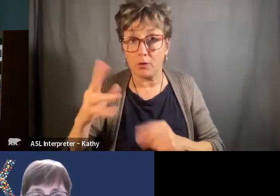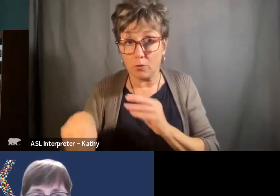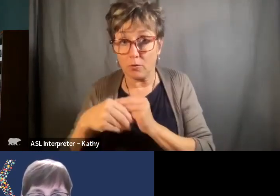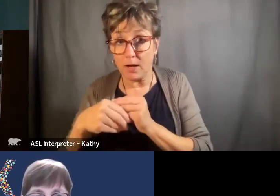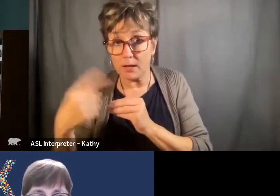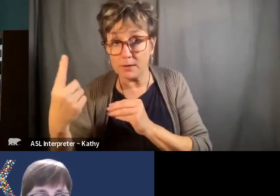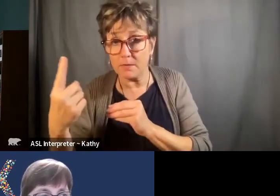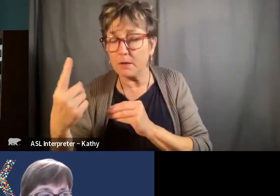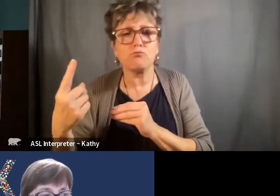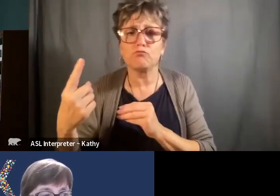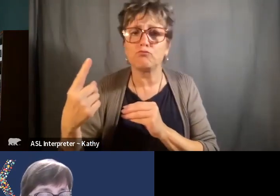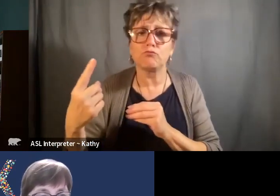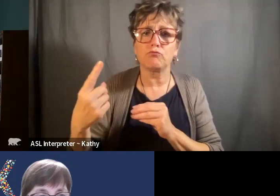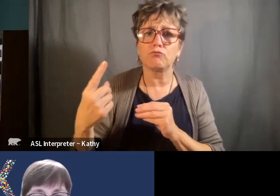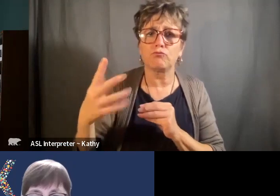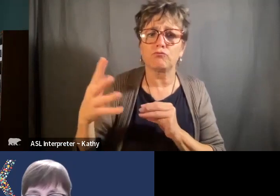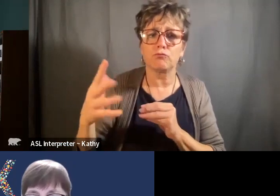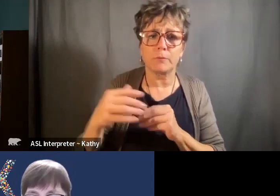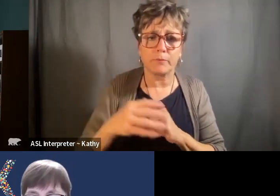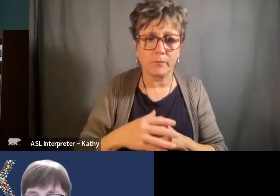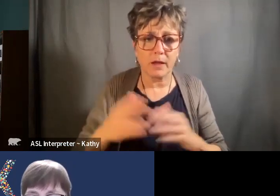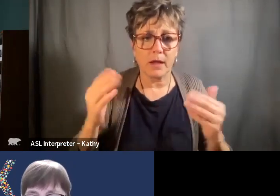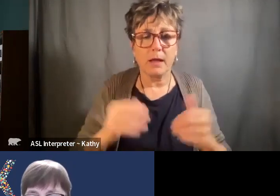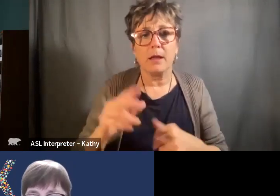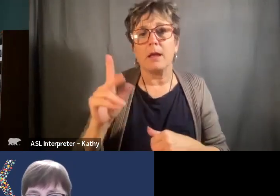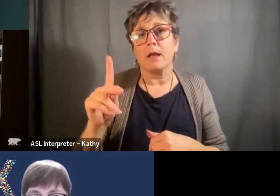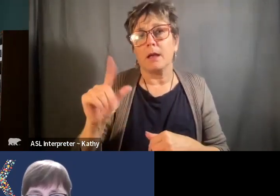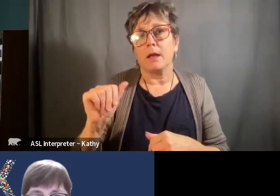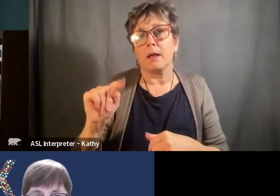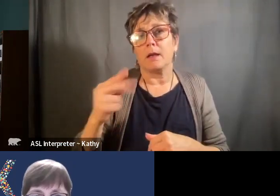Krista: For Megan, Catherine asks "How often are dashboards updated?"